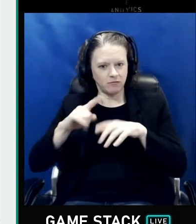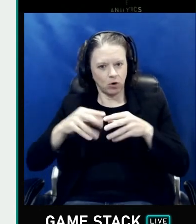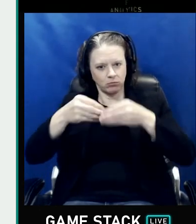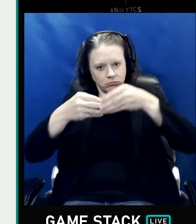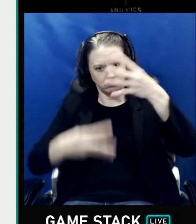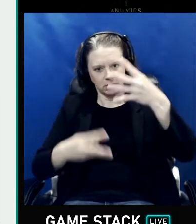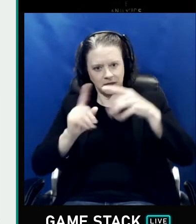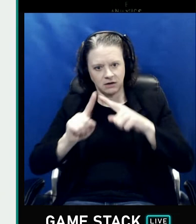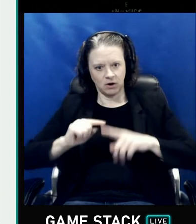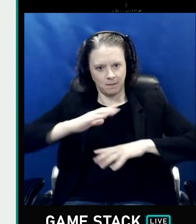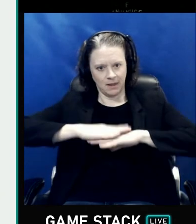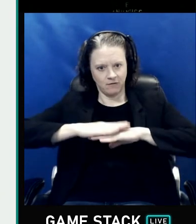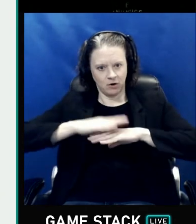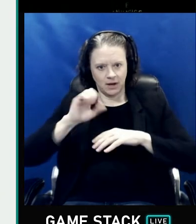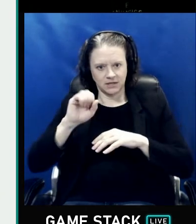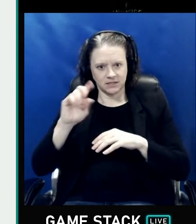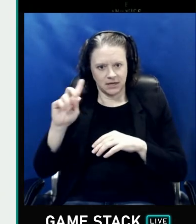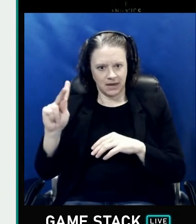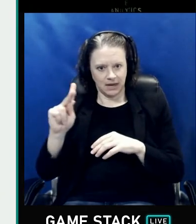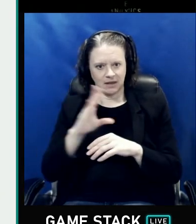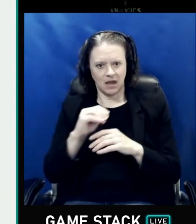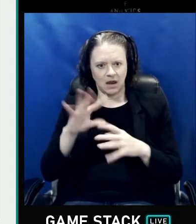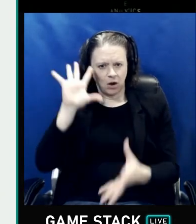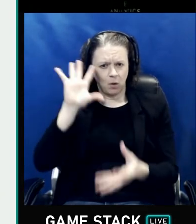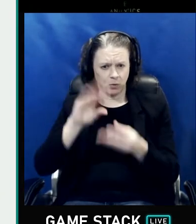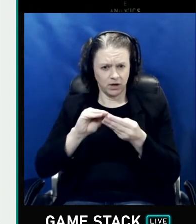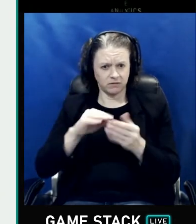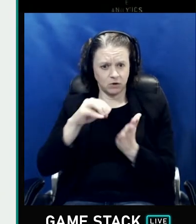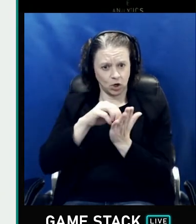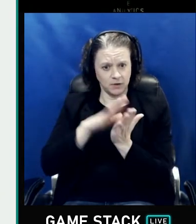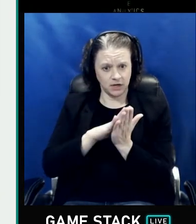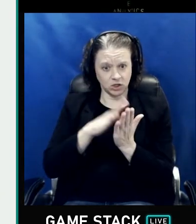including comprehensive documentation and samples, as well as the Net